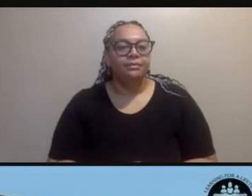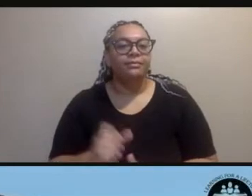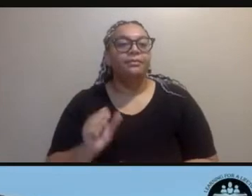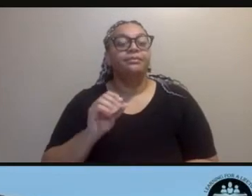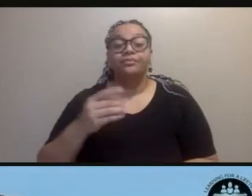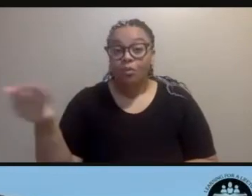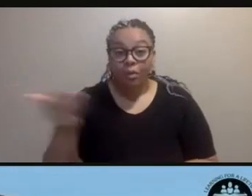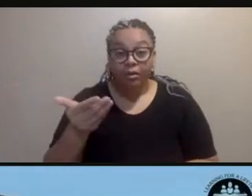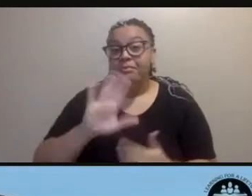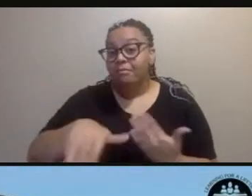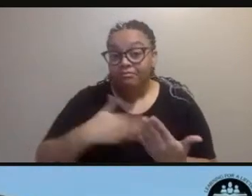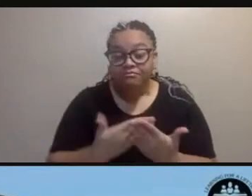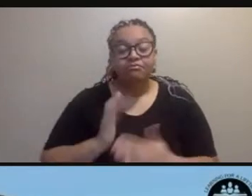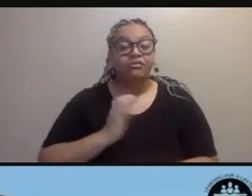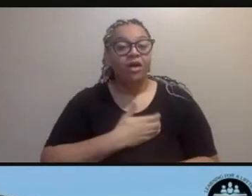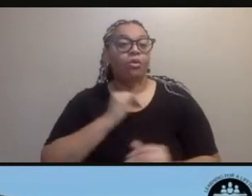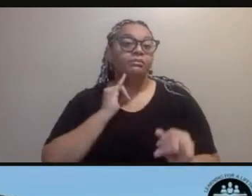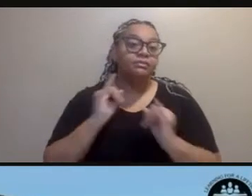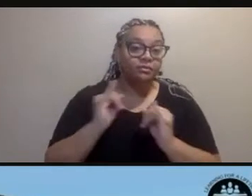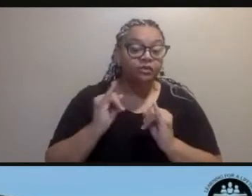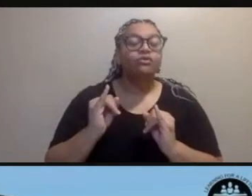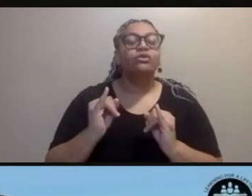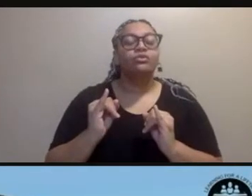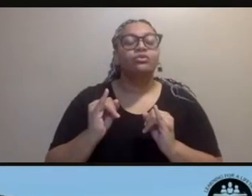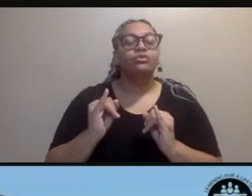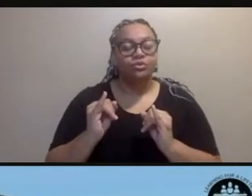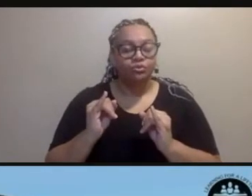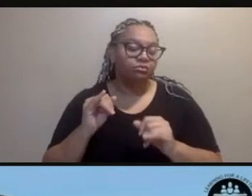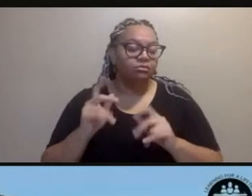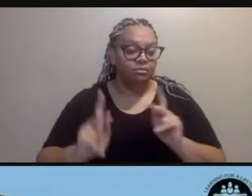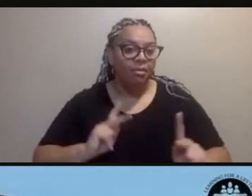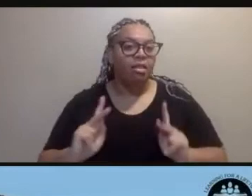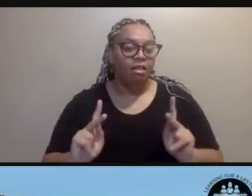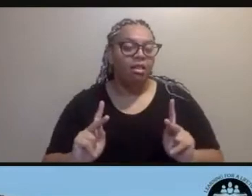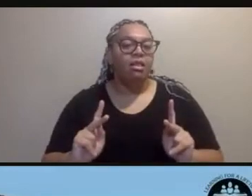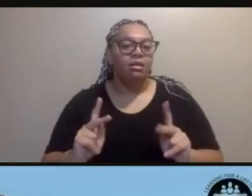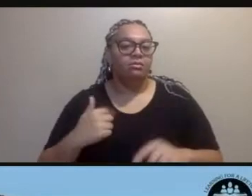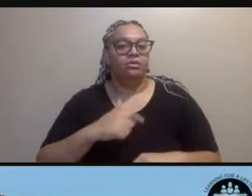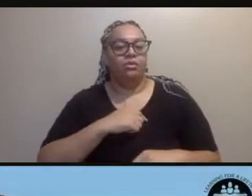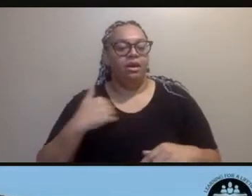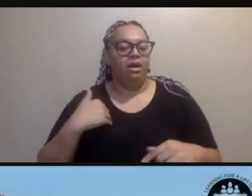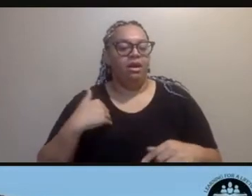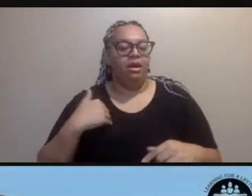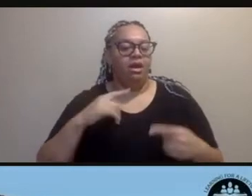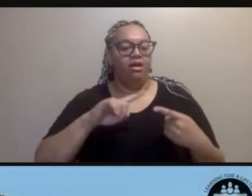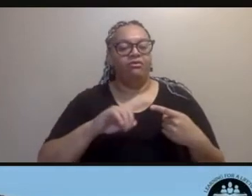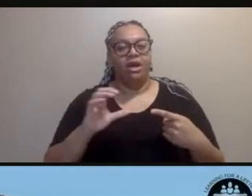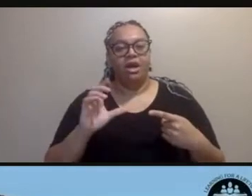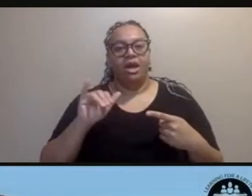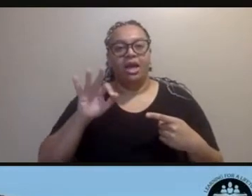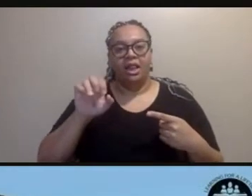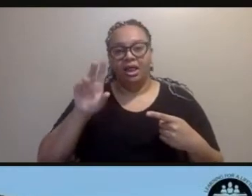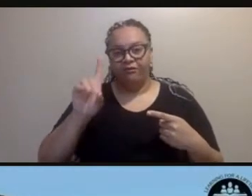WE'RE SCHEDULING SO QUICKLY.